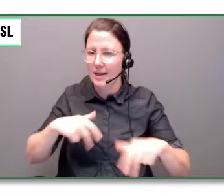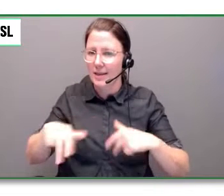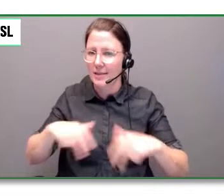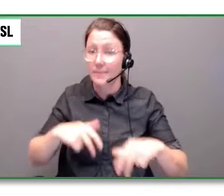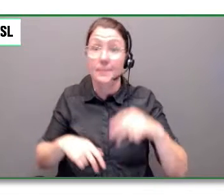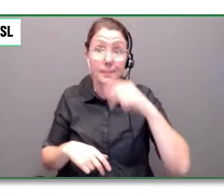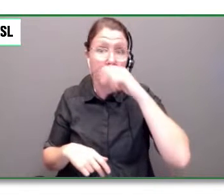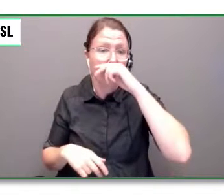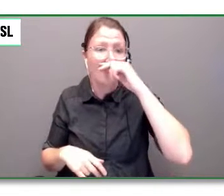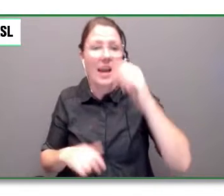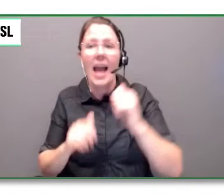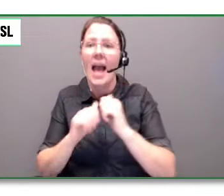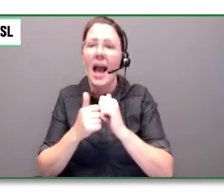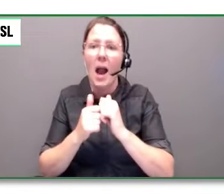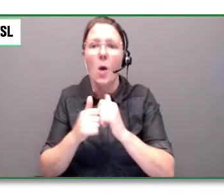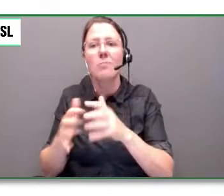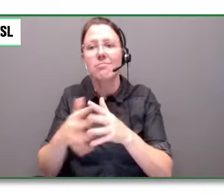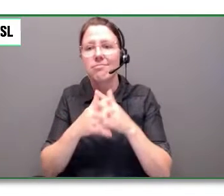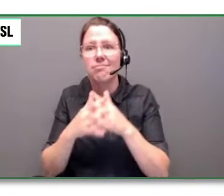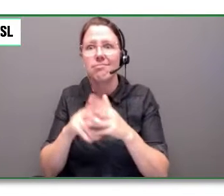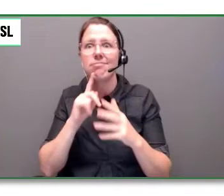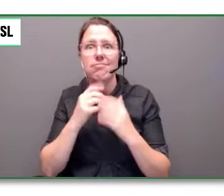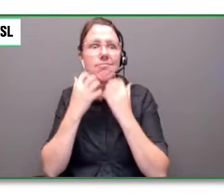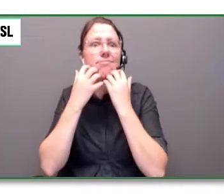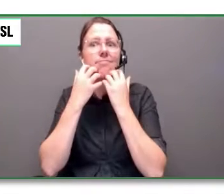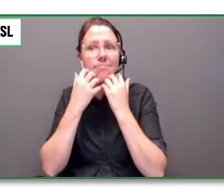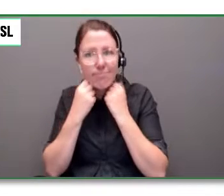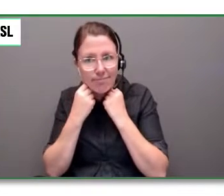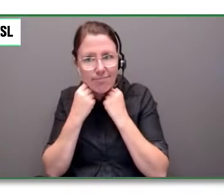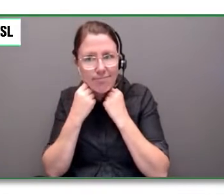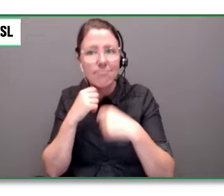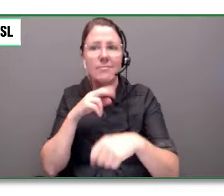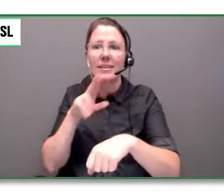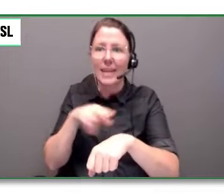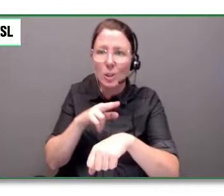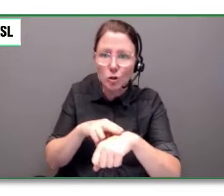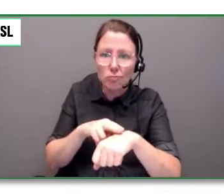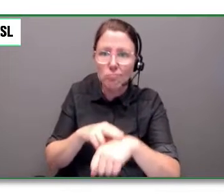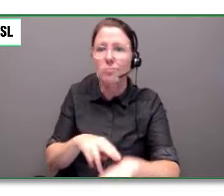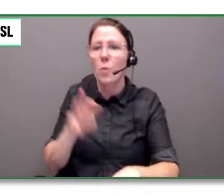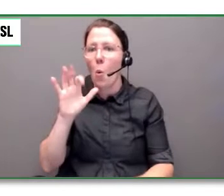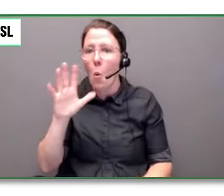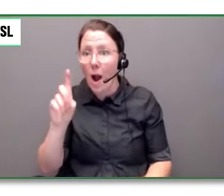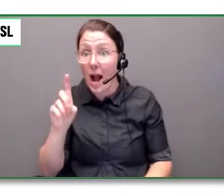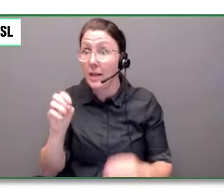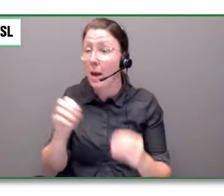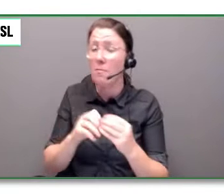are valued in the United States. The wilder the better. The idea or